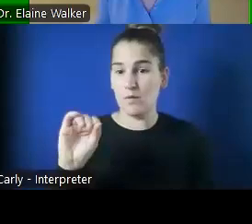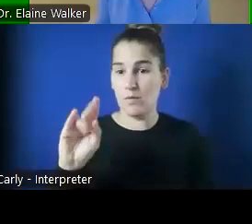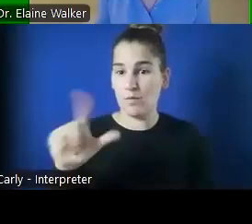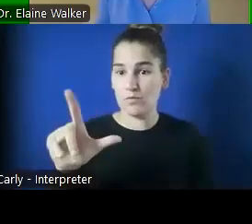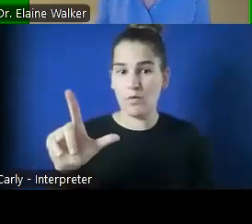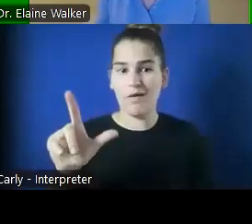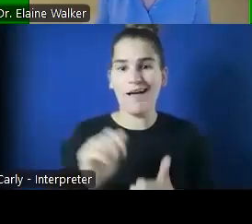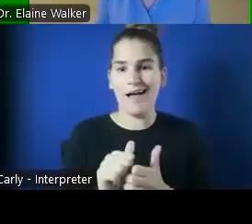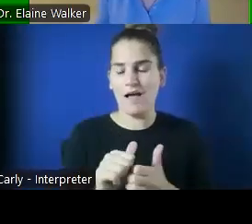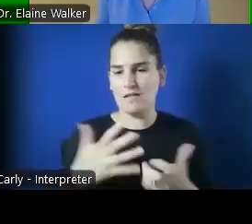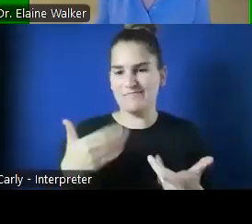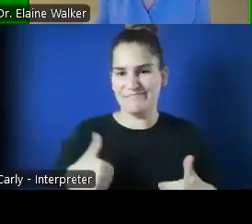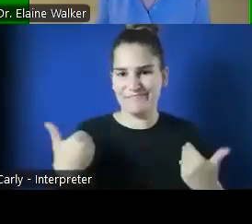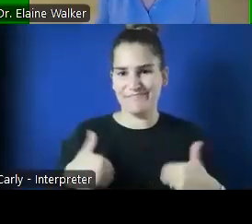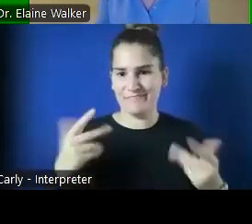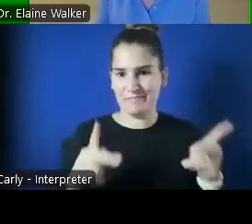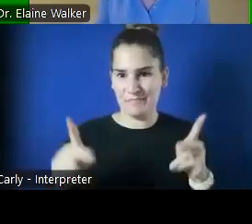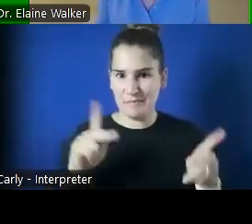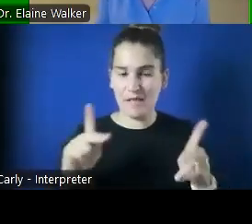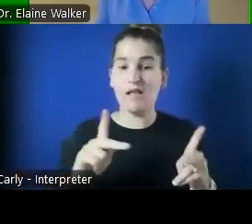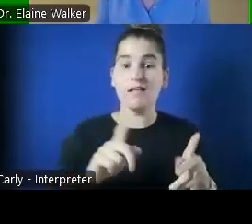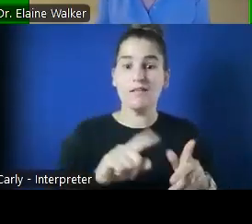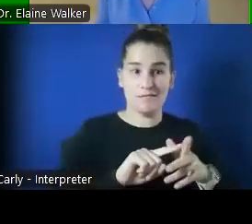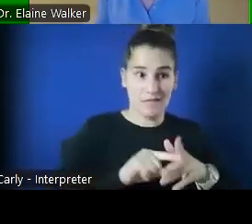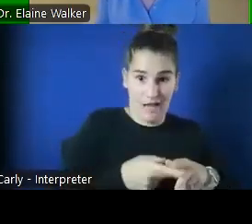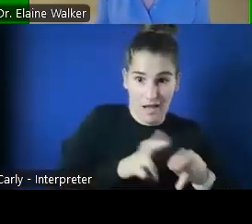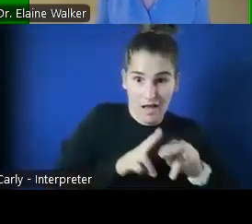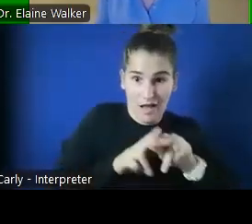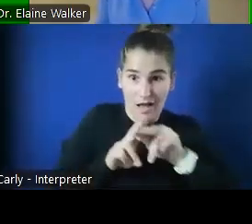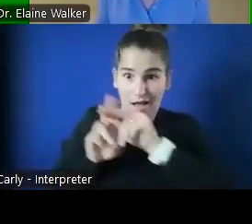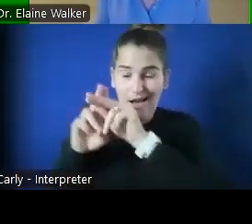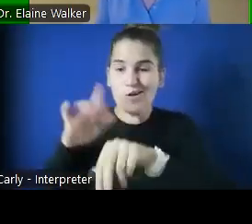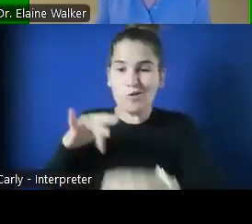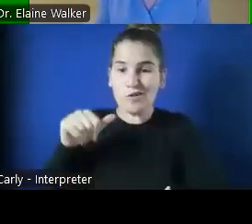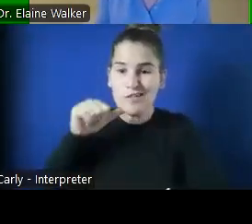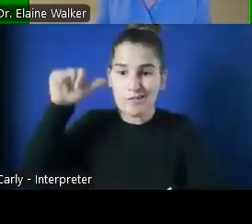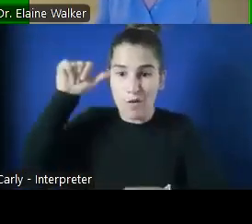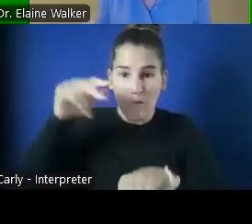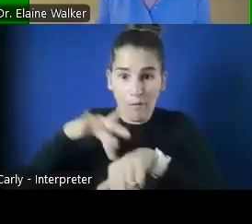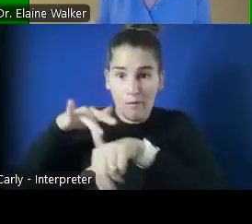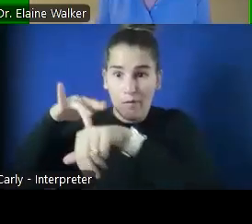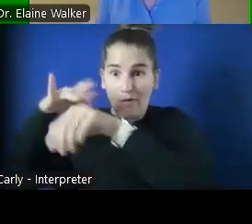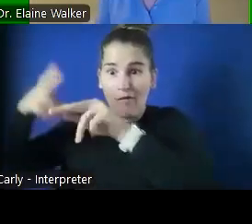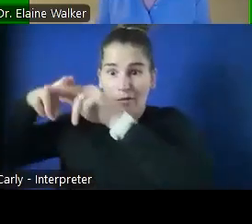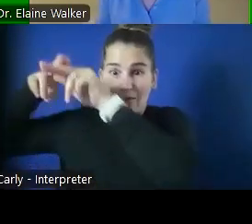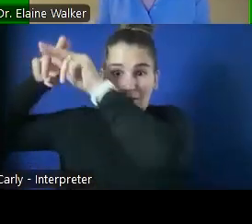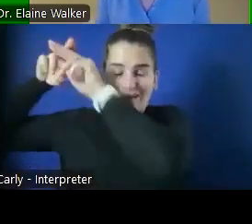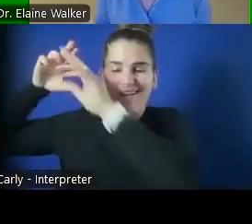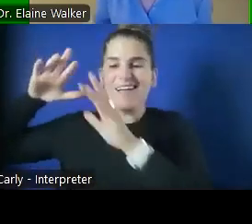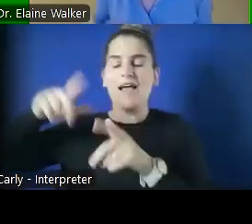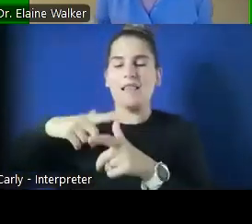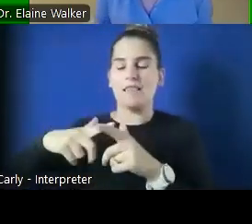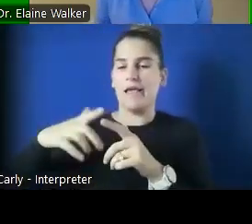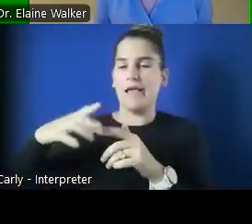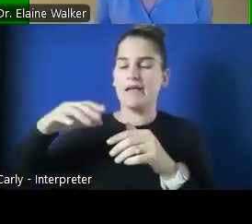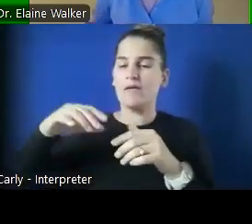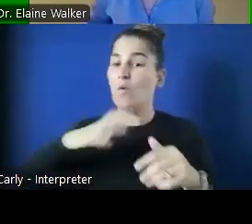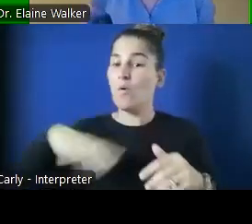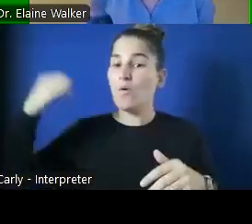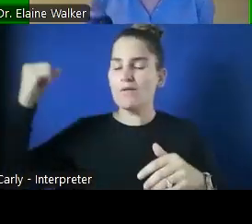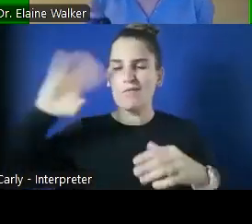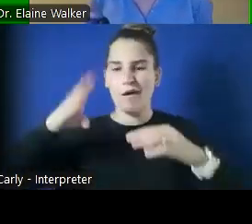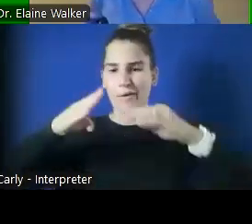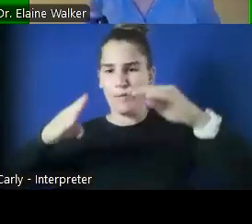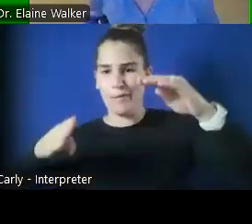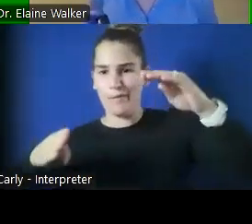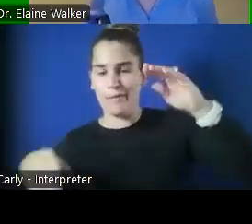adolescence into early adulthood then a decrease and plateau and an increase again later in life